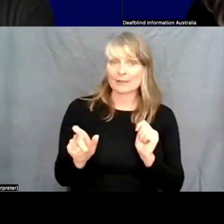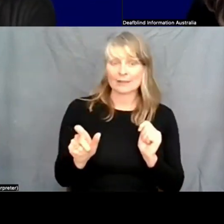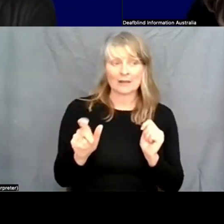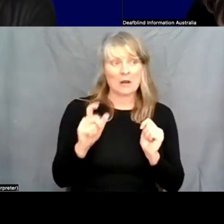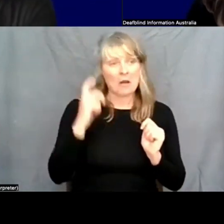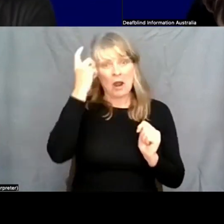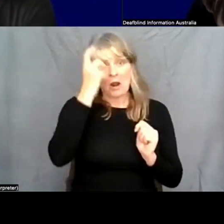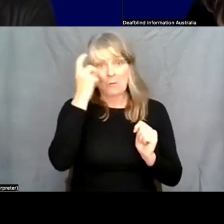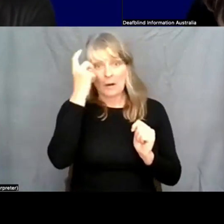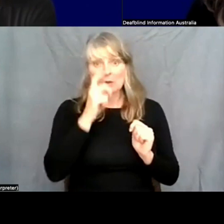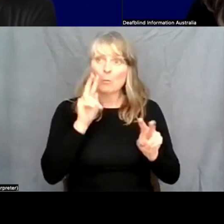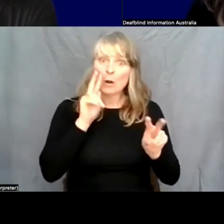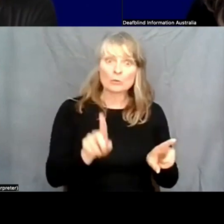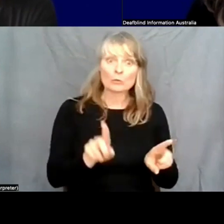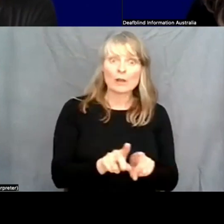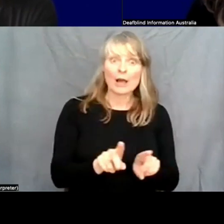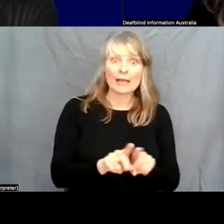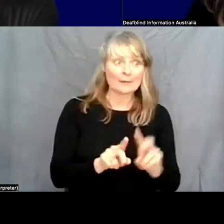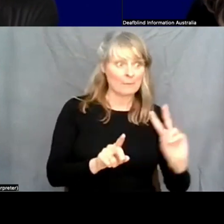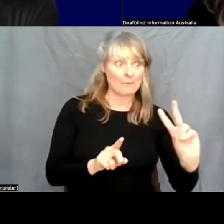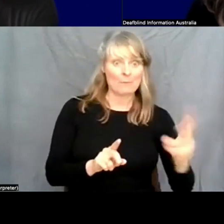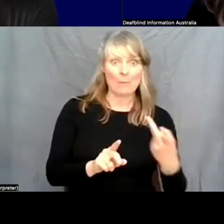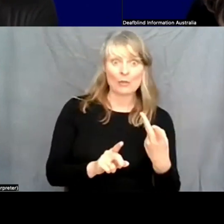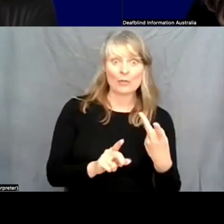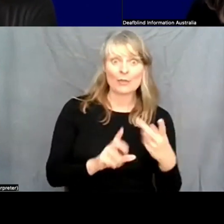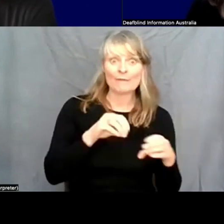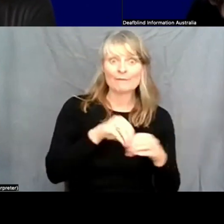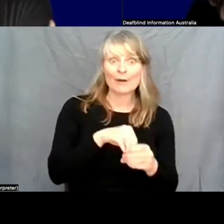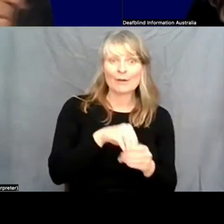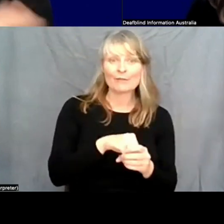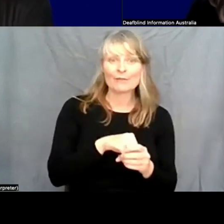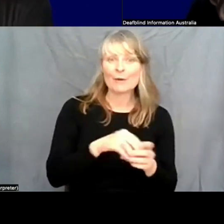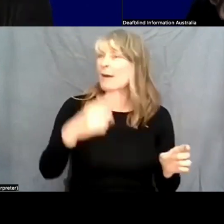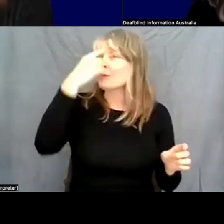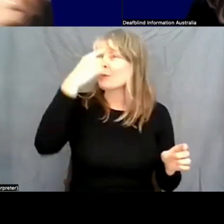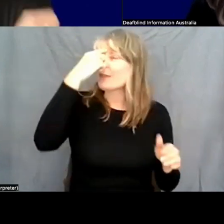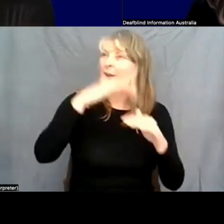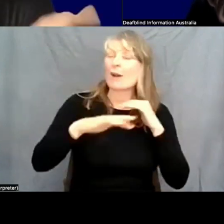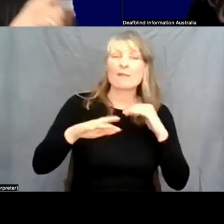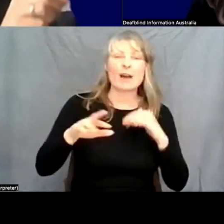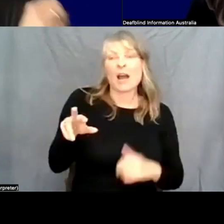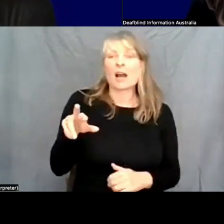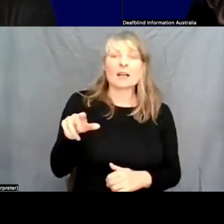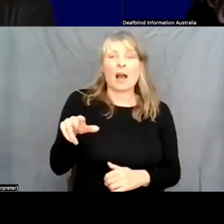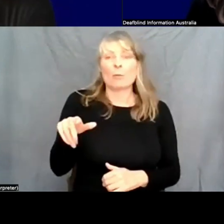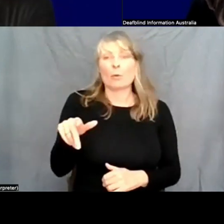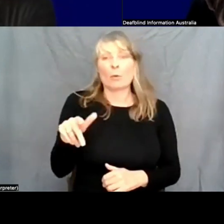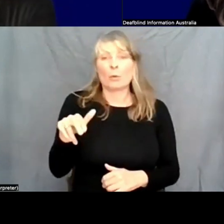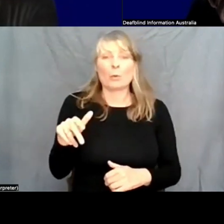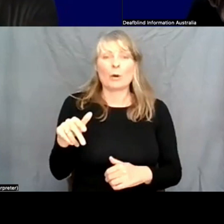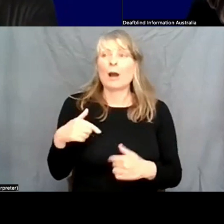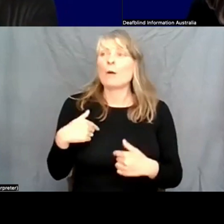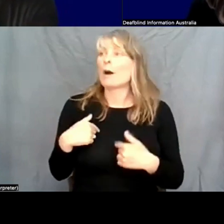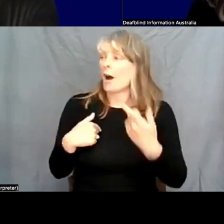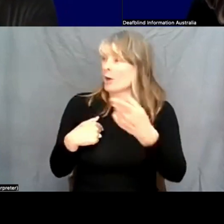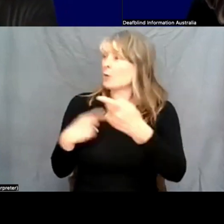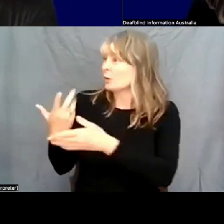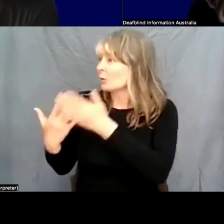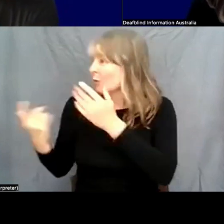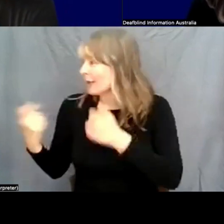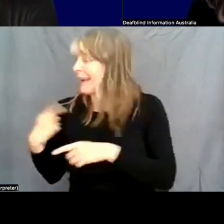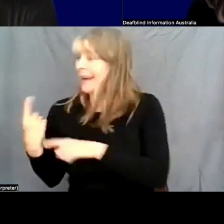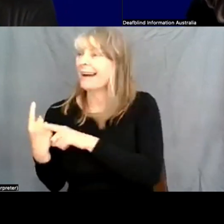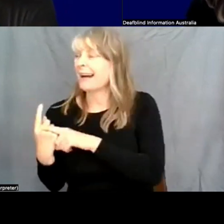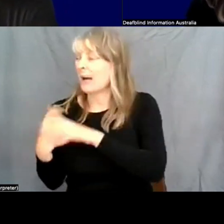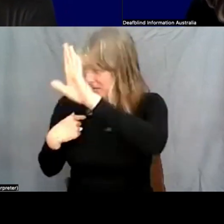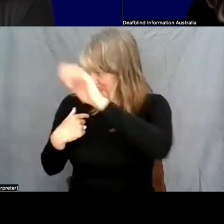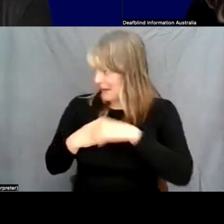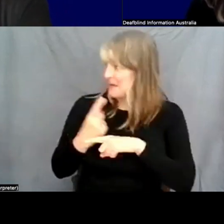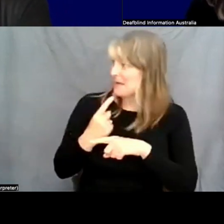if you think about how couples tell stories, do you remember you tell this bit, this was you. That's all